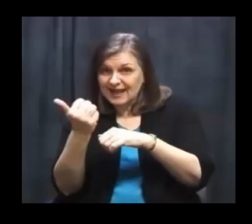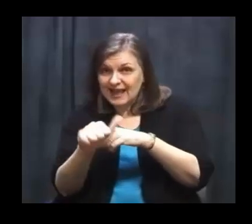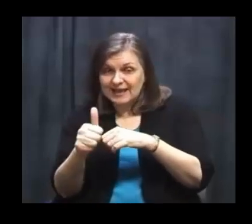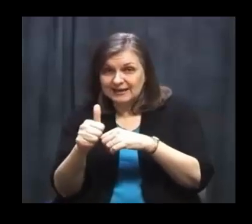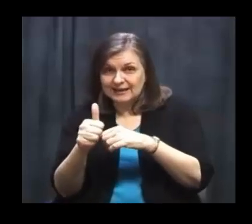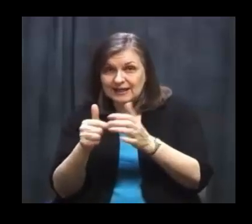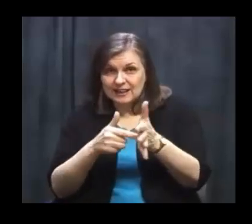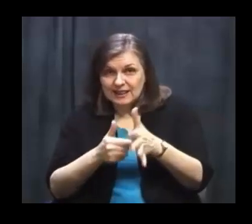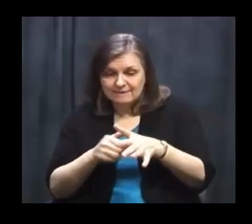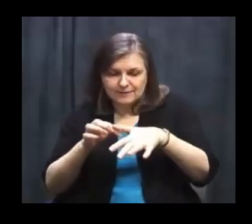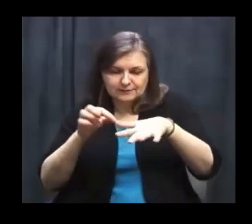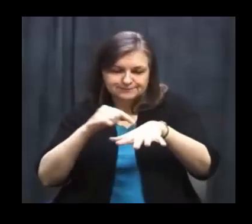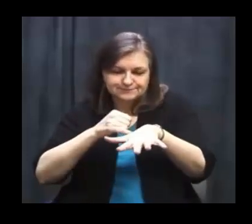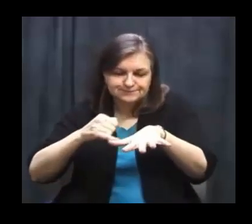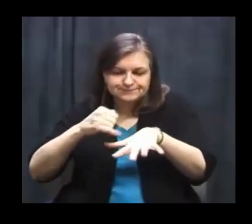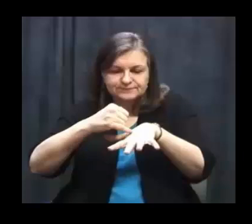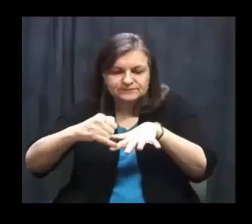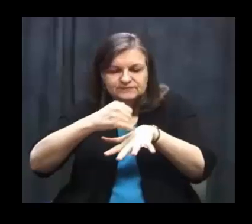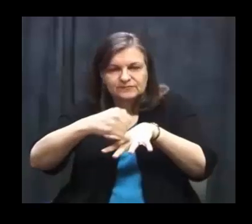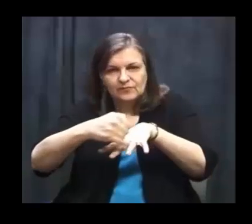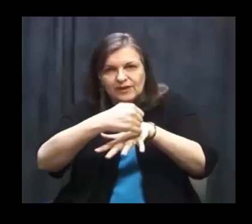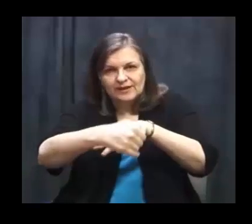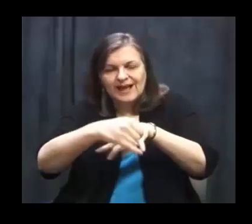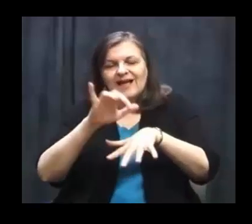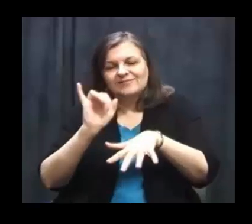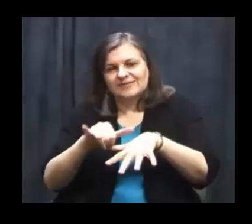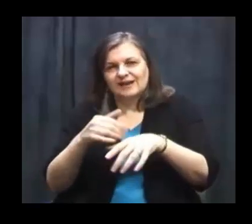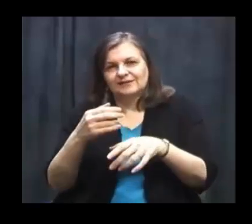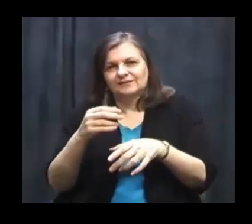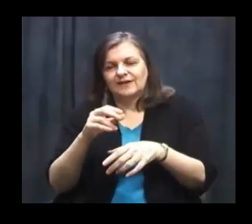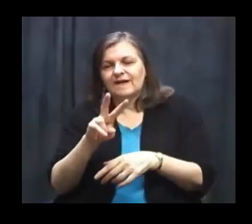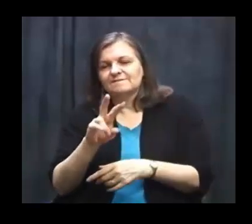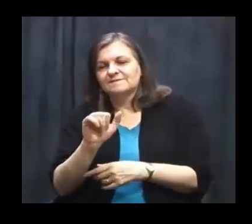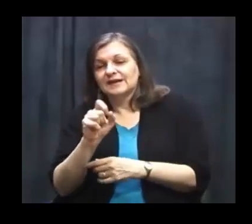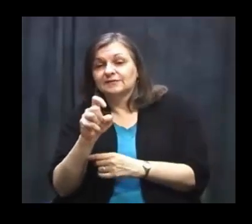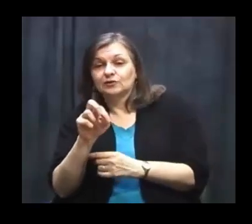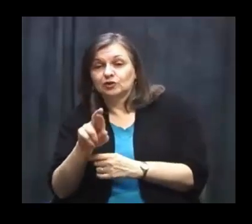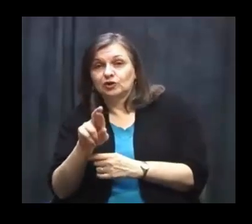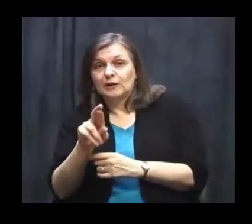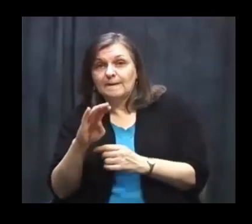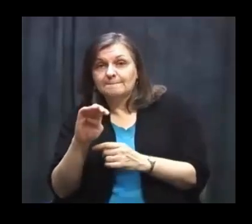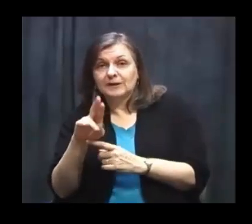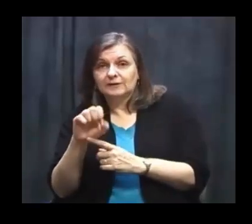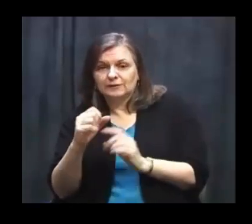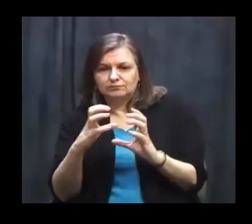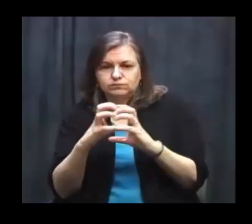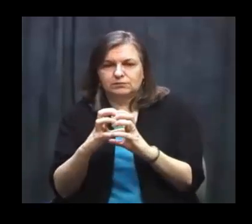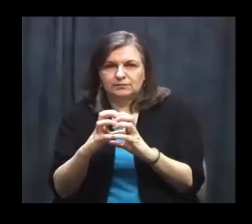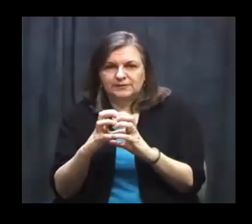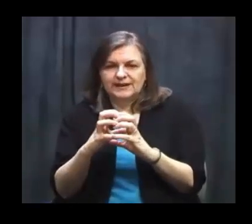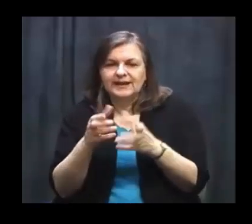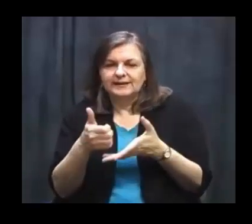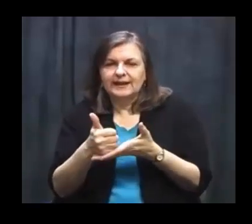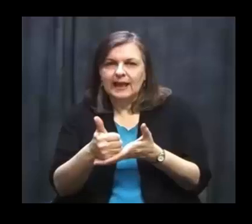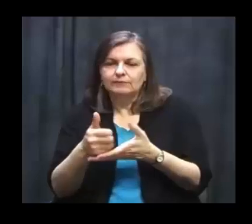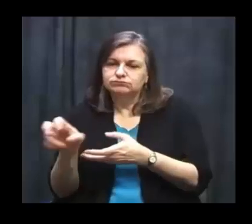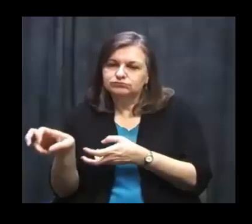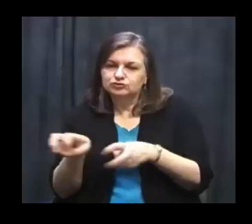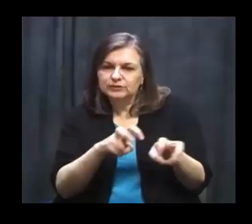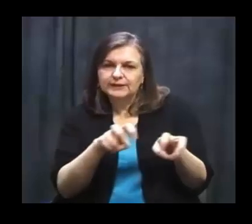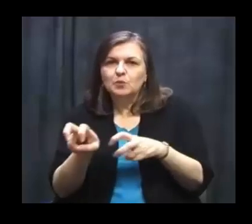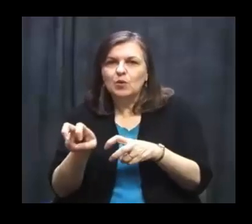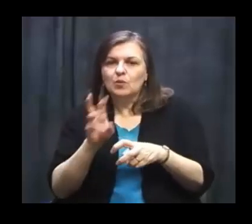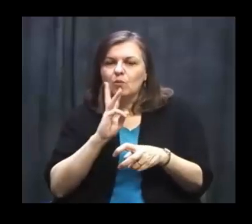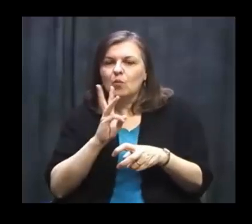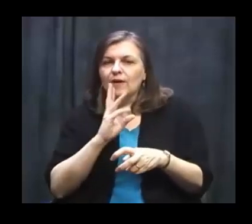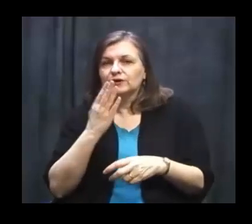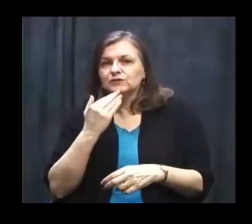on the surface of any leaf that look like ridges. These are the vascular bundles helping to move water and sugar around the plant